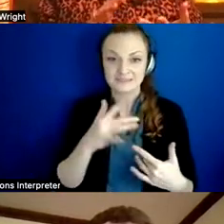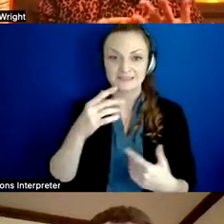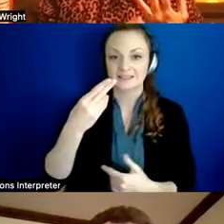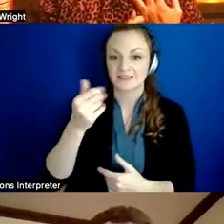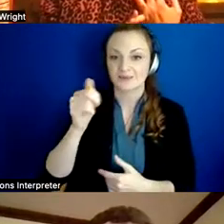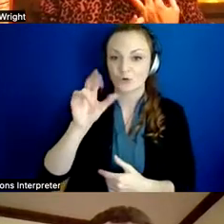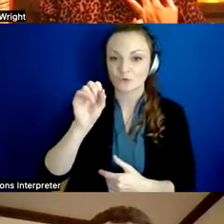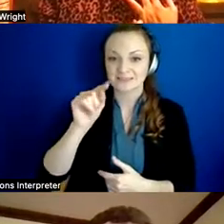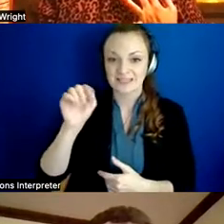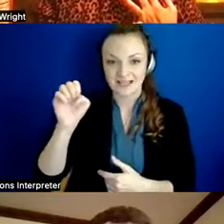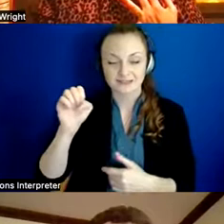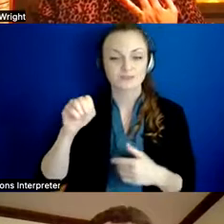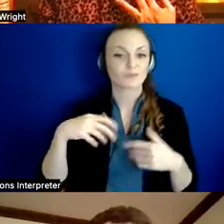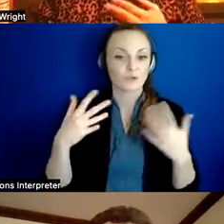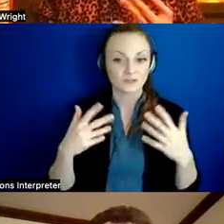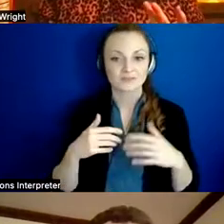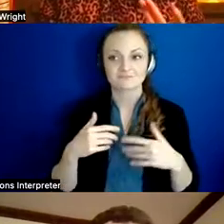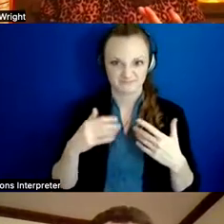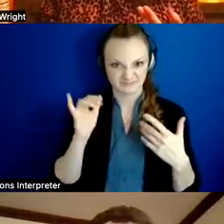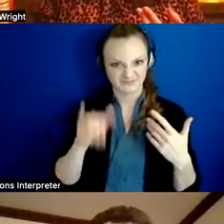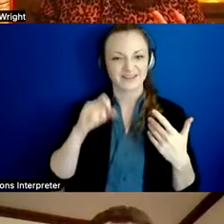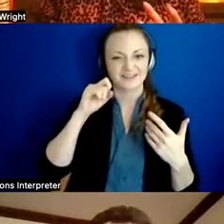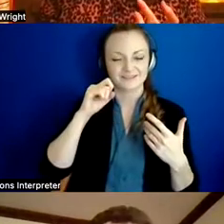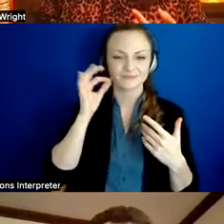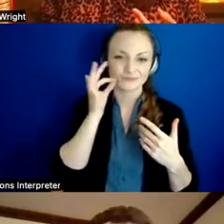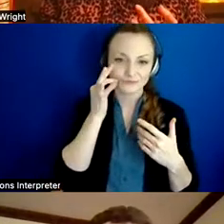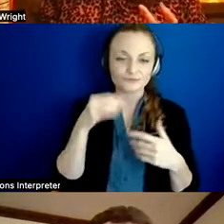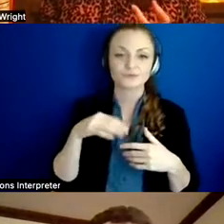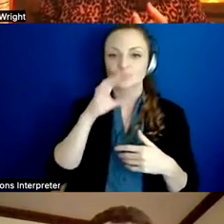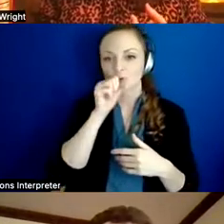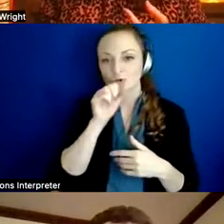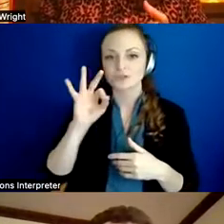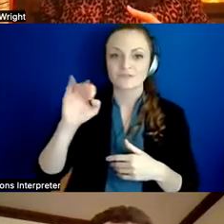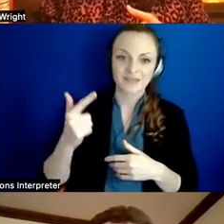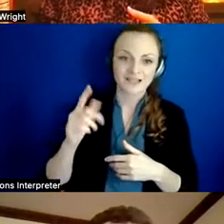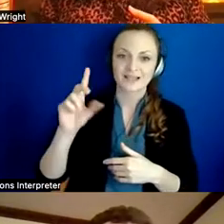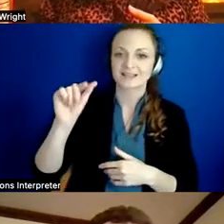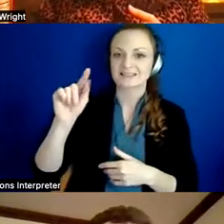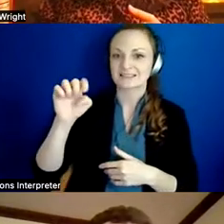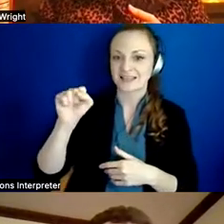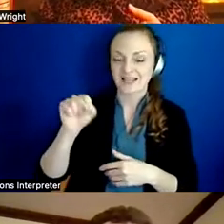19:37:36 Well those things that I just mentioned, oranges, figs, dates, sometimes pomegranates,